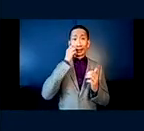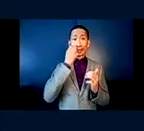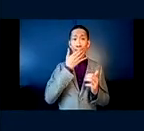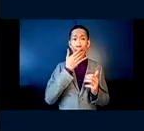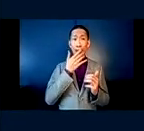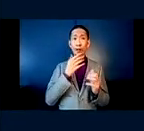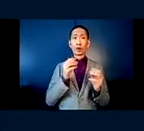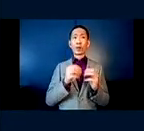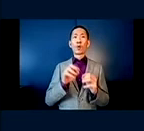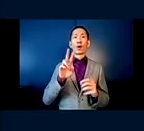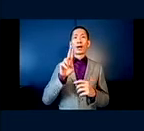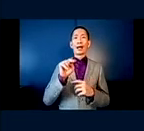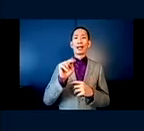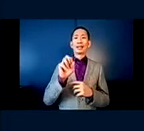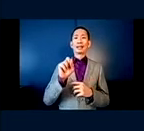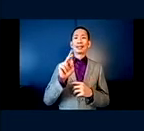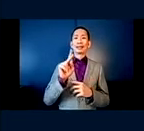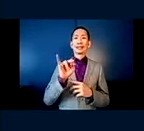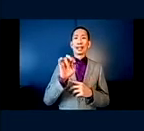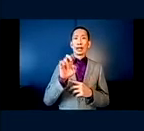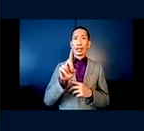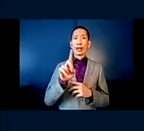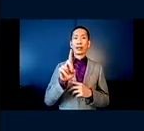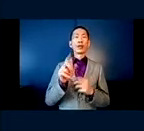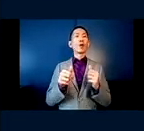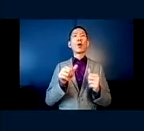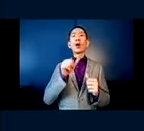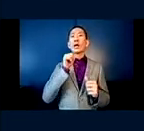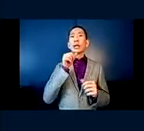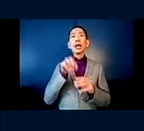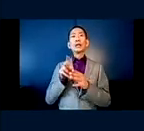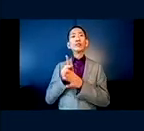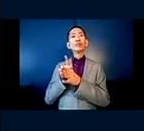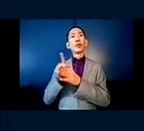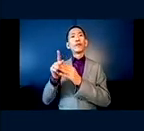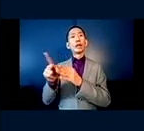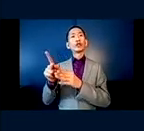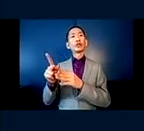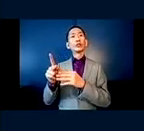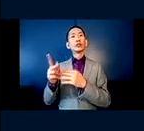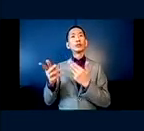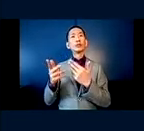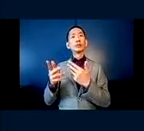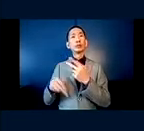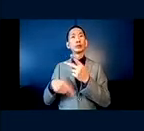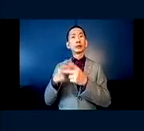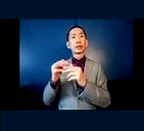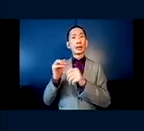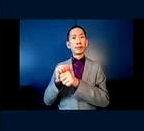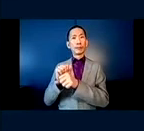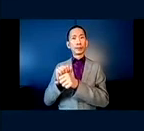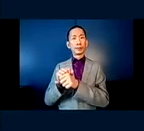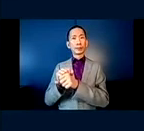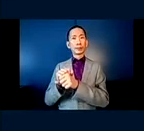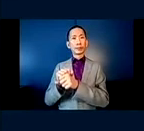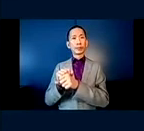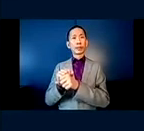HAD DARKER SKIN COLOR WERE MORE UNSKILLED OR WEREN'T IN THE PROFESSIONAL RANKS AS MUCH AS